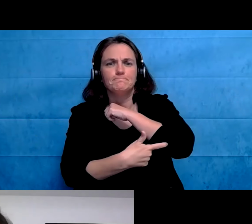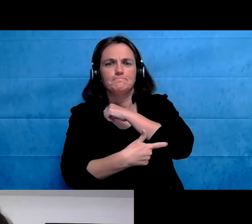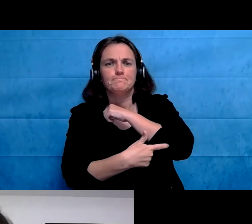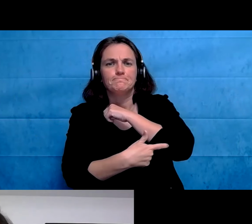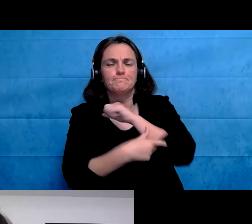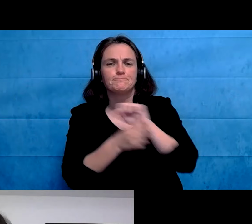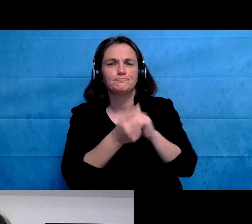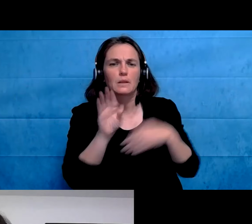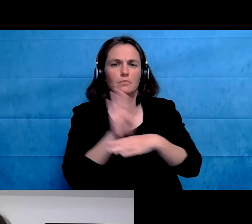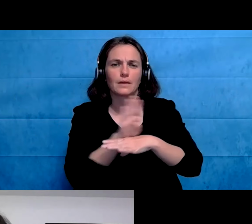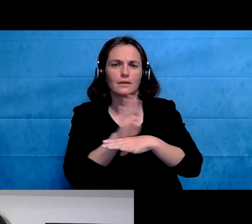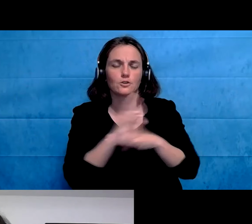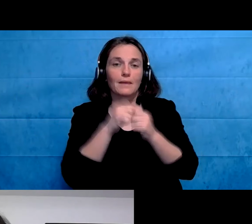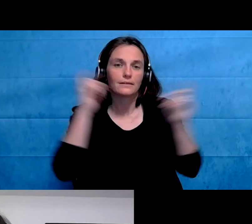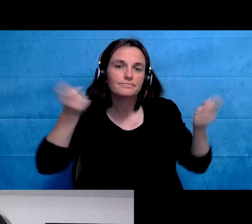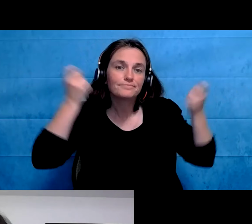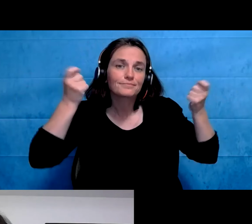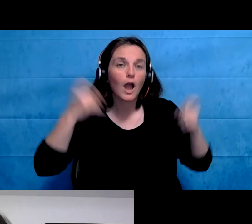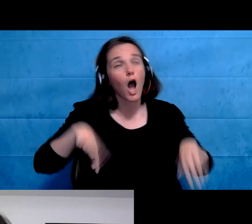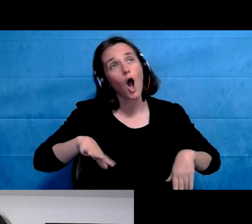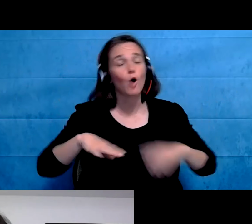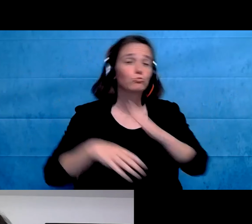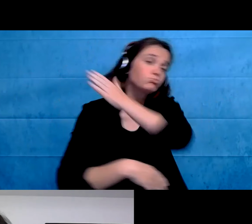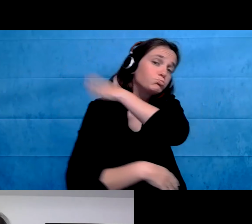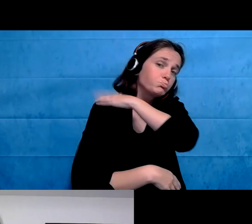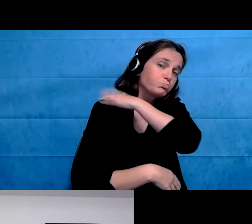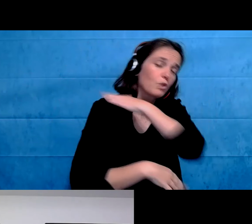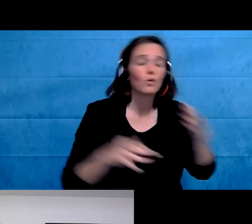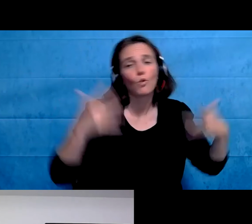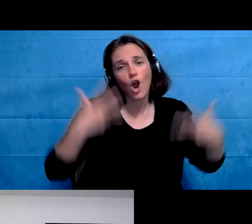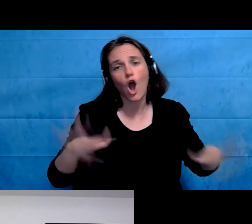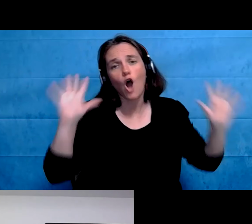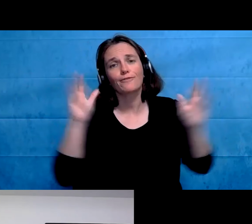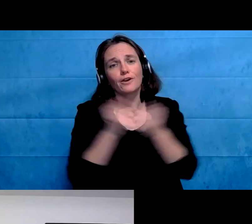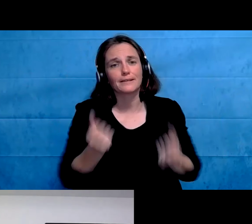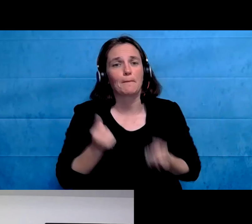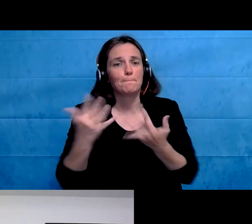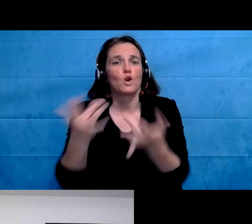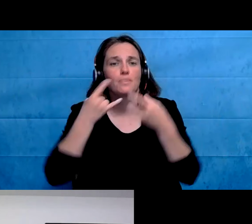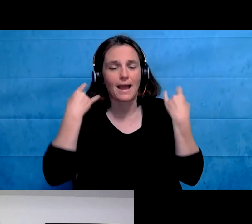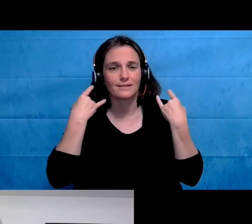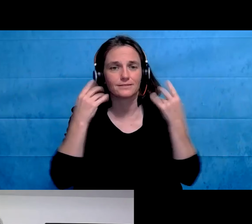to be really celebratory about like, woohoo, we're over, let's burn these masks, and moving on,